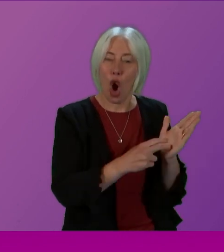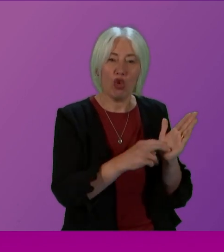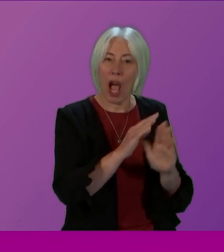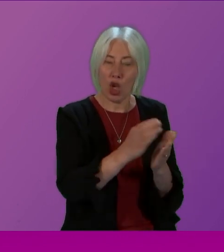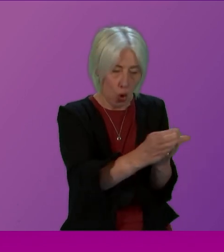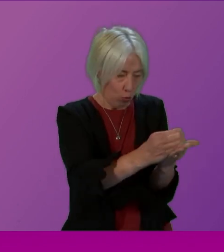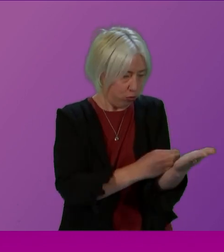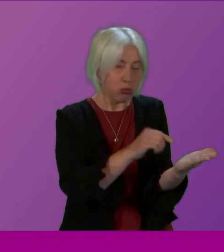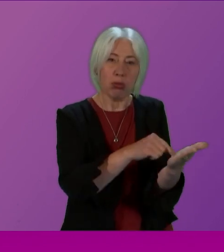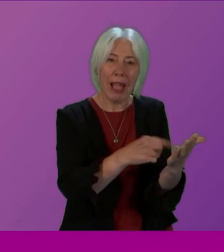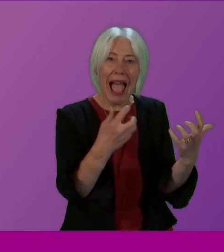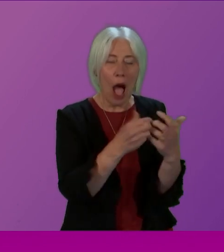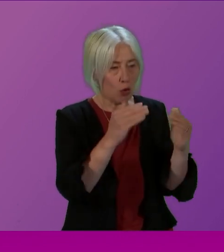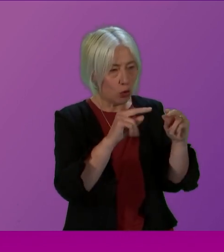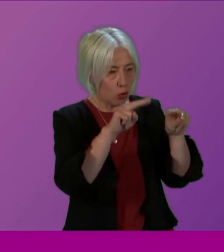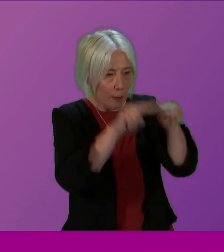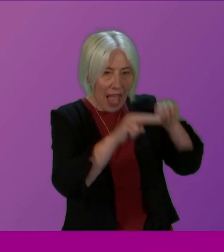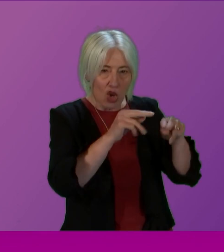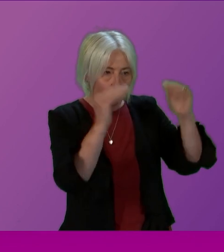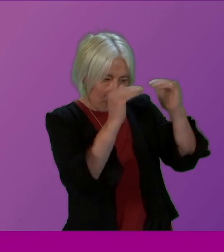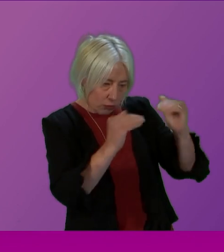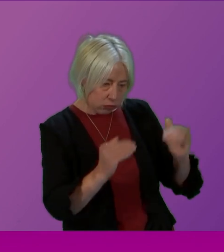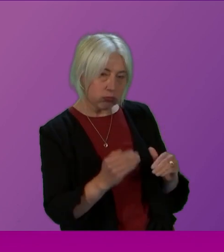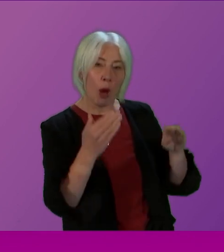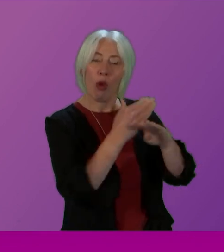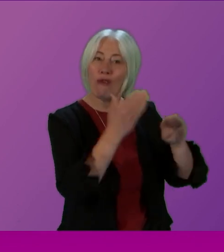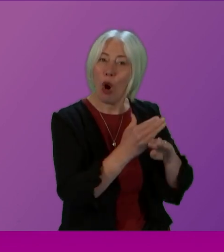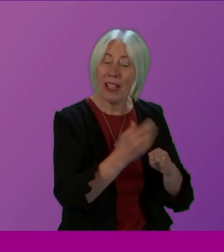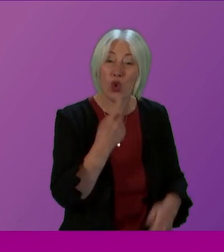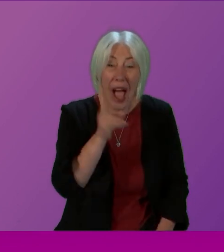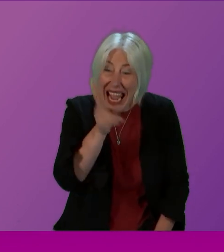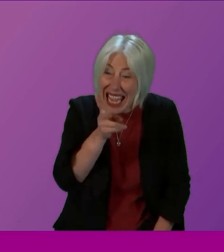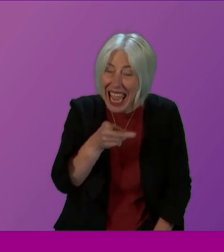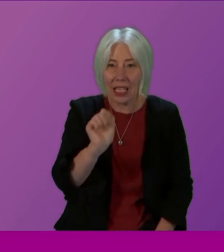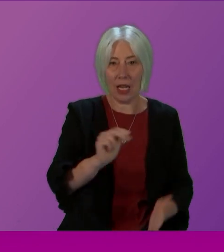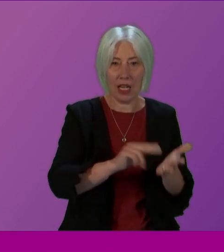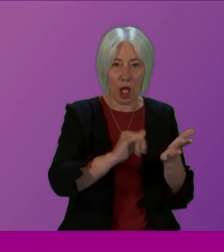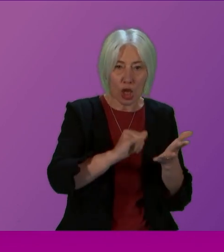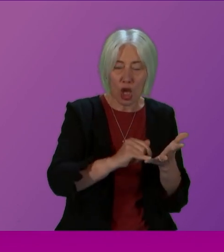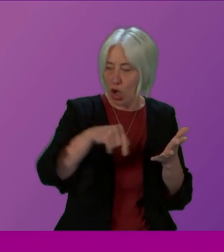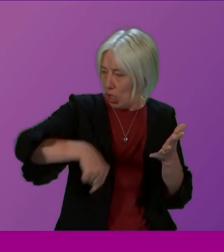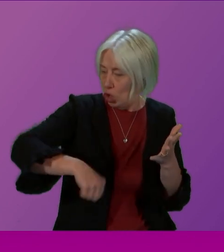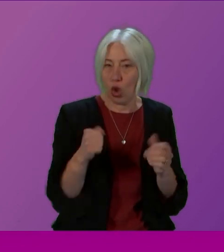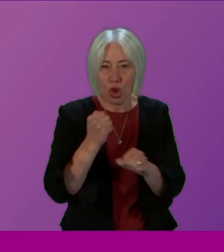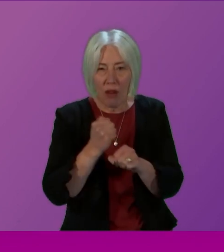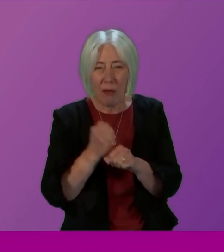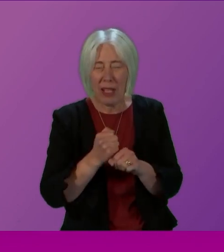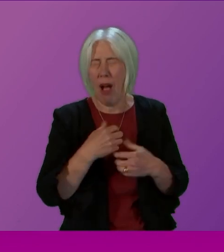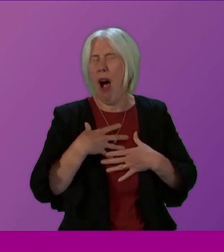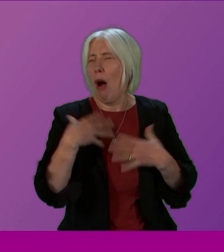for measuring performance. Once again, Nicola Sturgeon and her Government are putting eye-watering sums of public money,